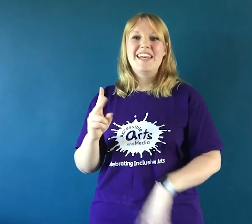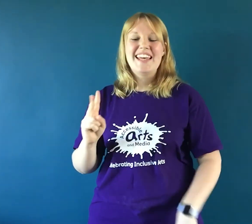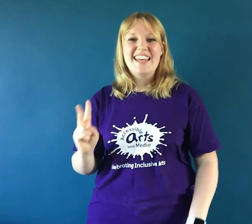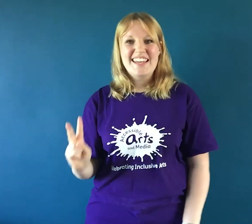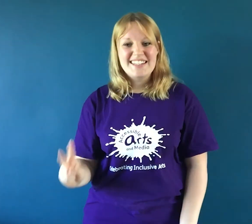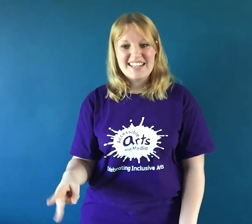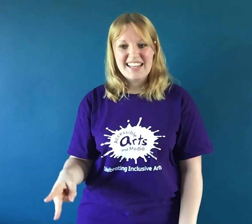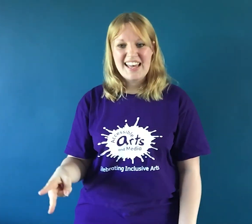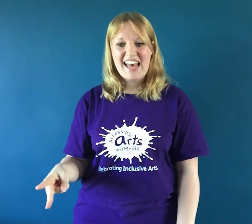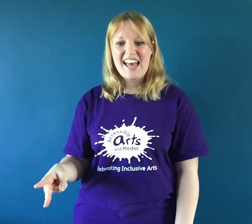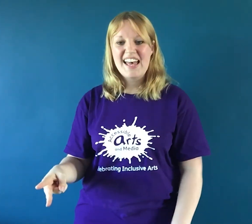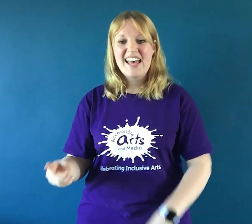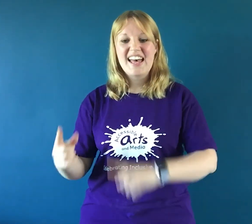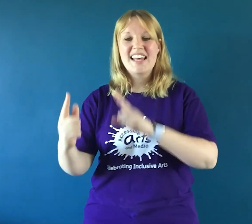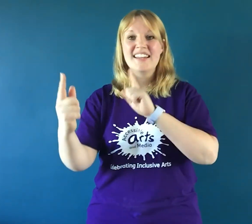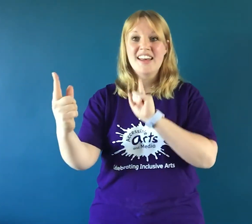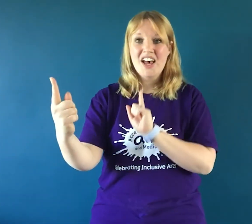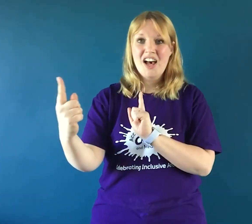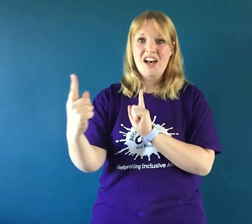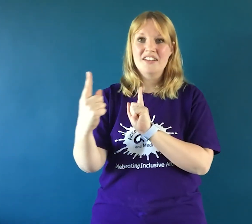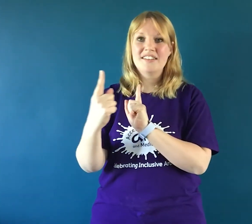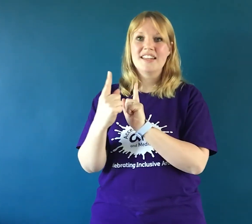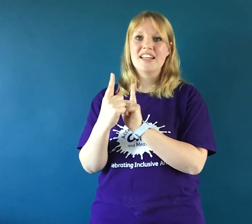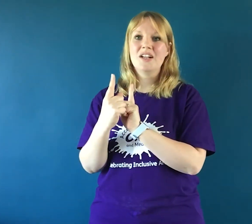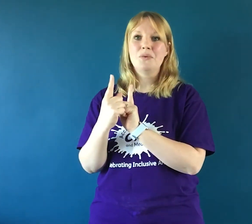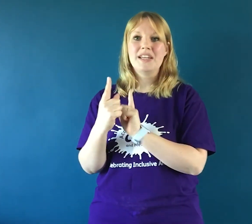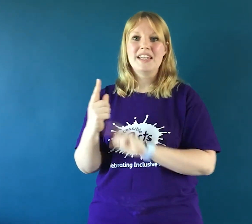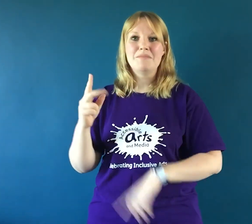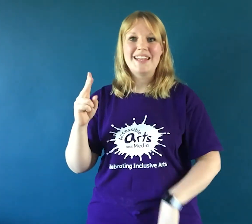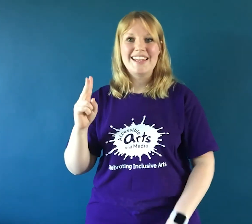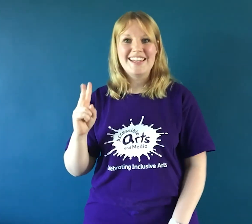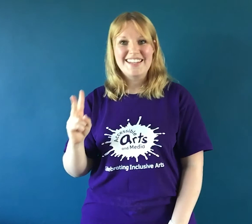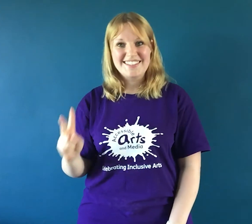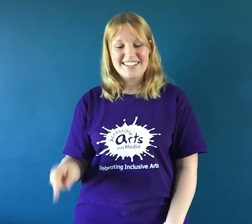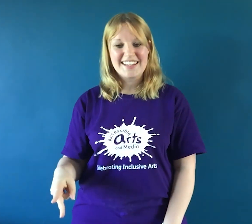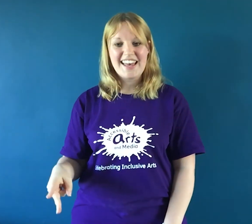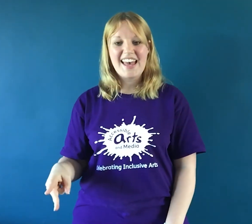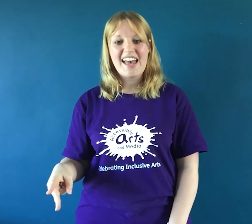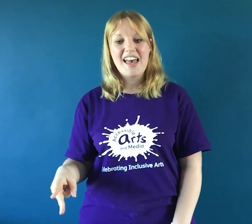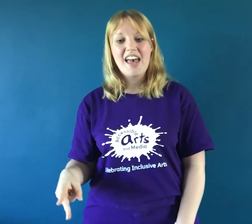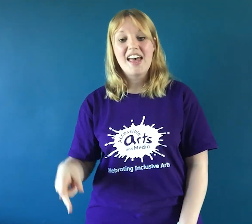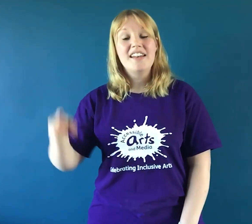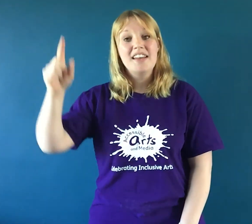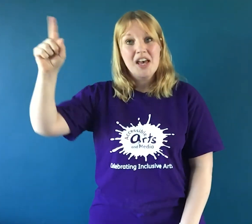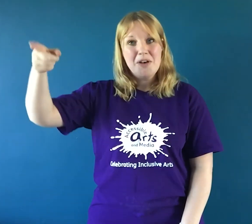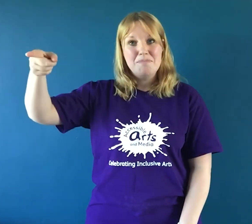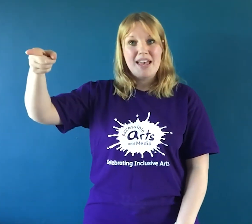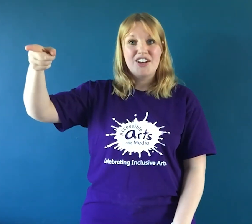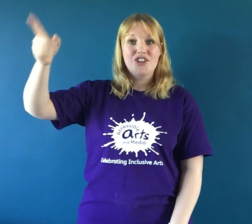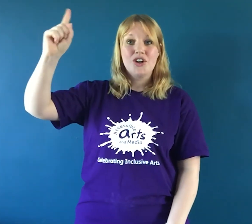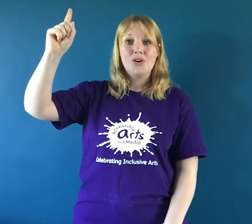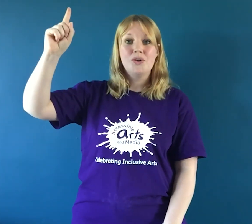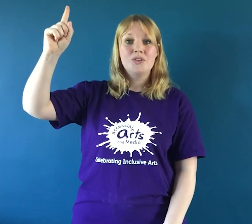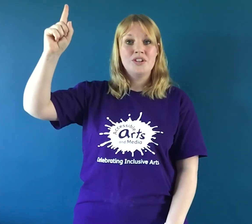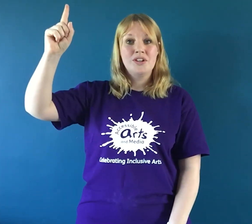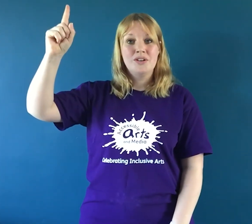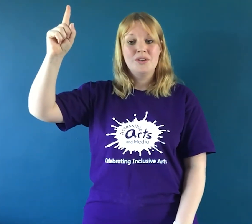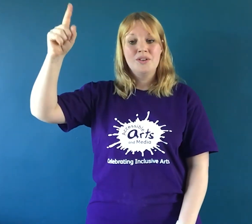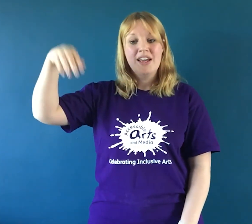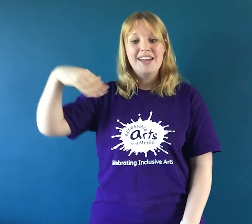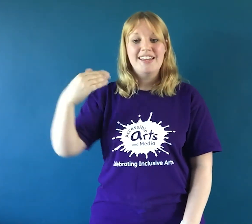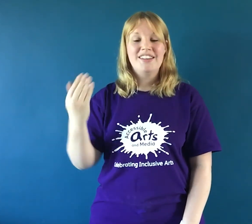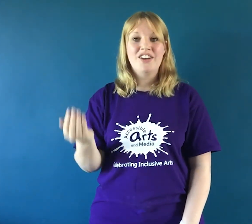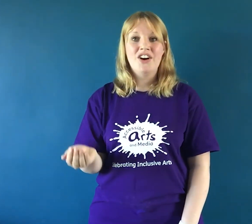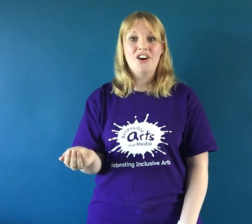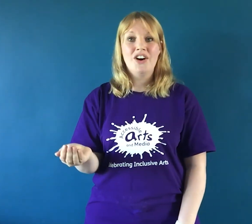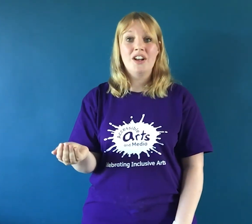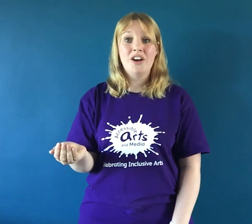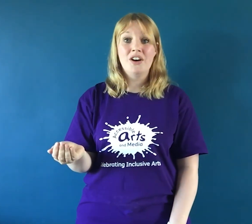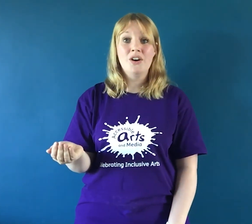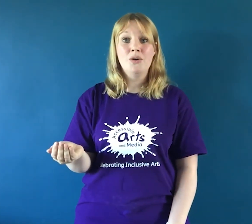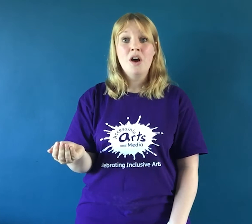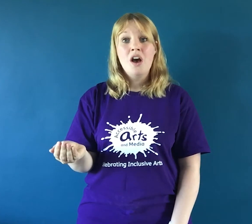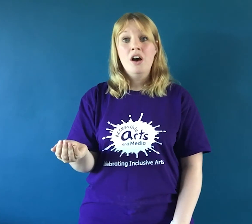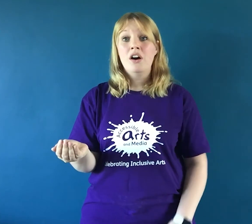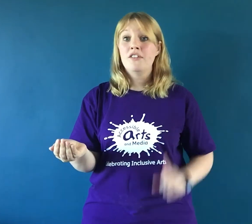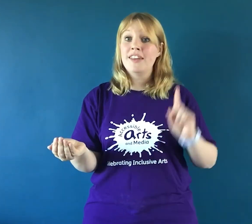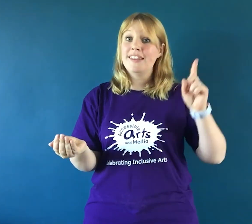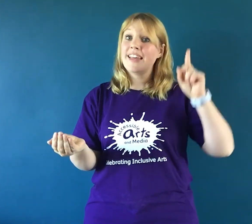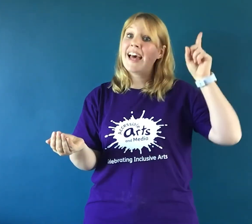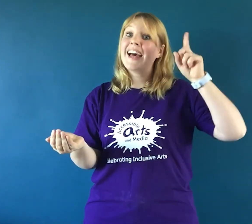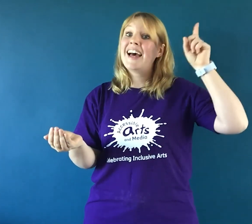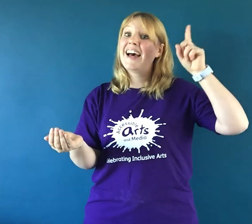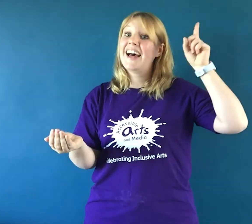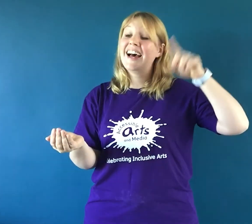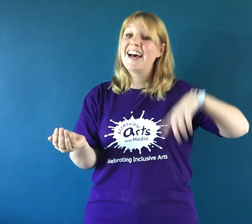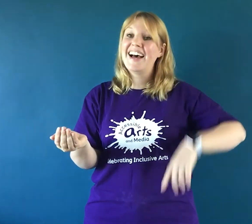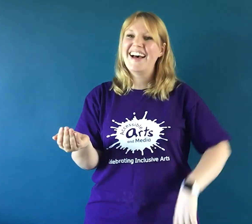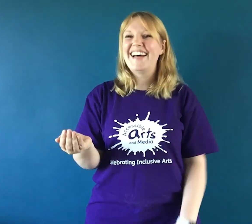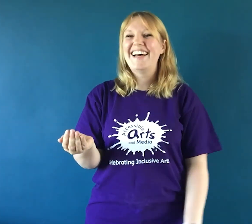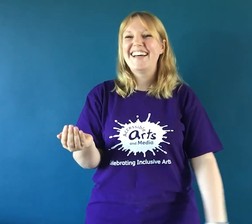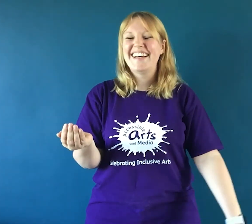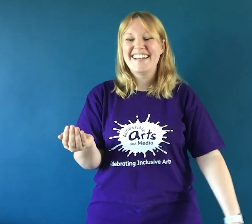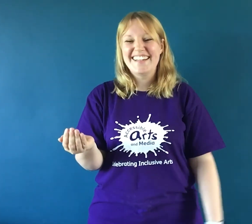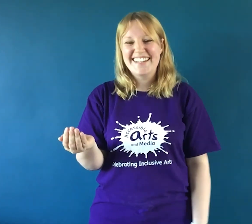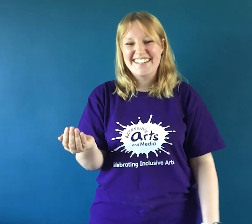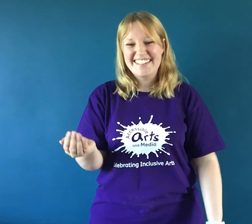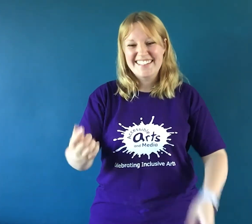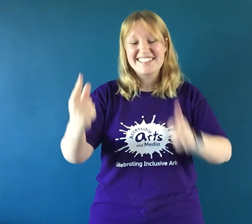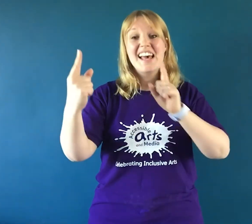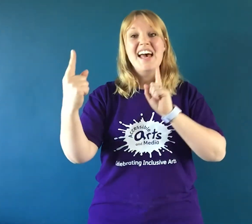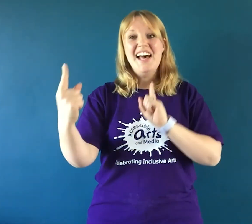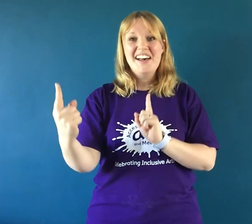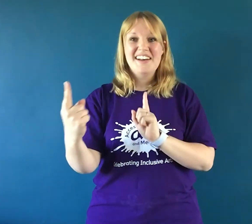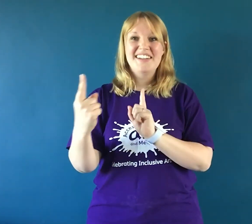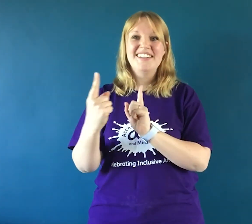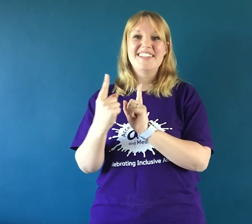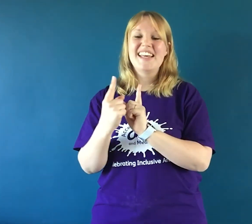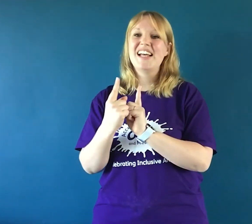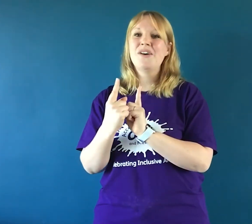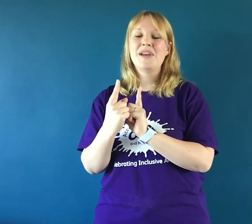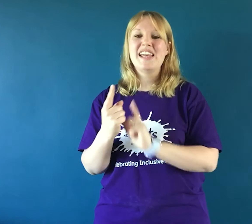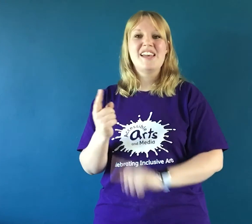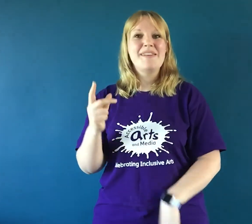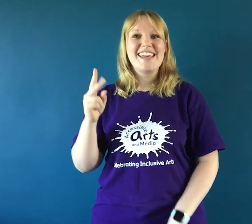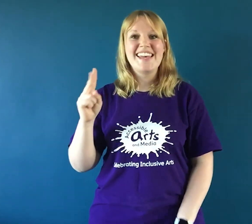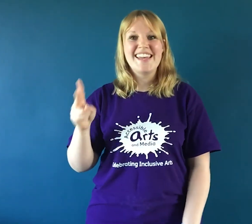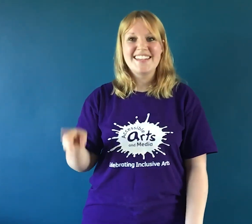meet again, until we meet again. May God hold you in the hollow of his hand. Until we meet